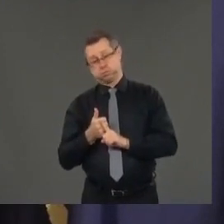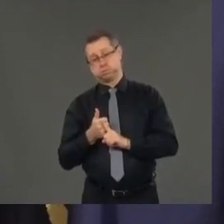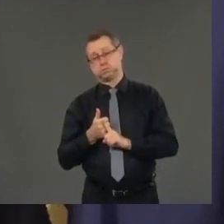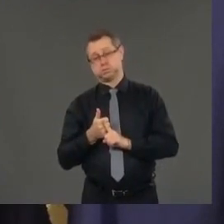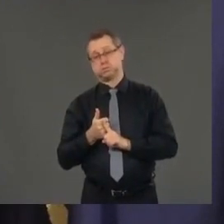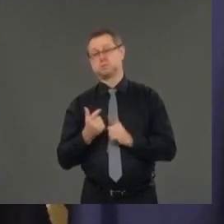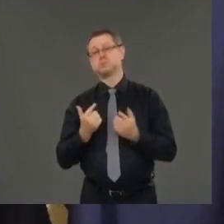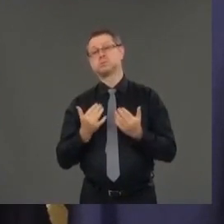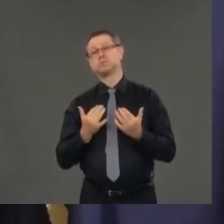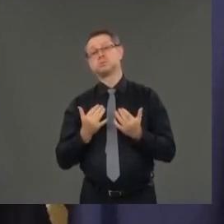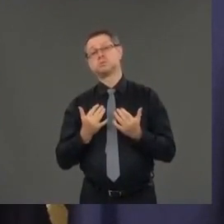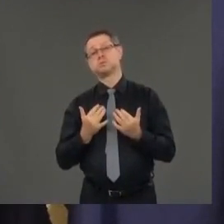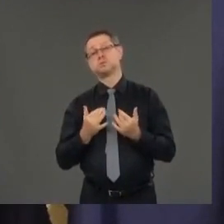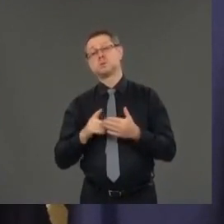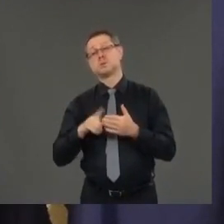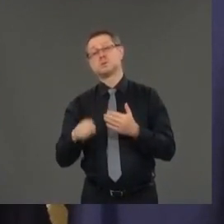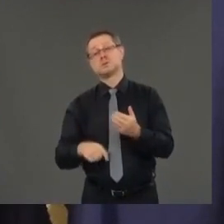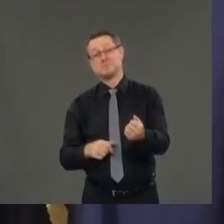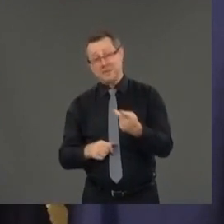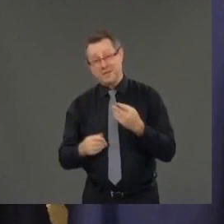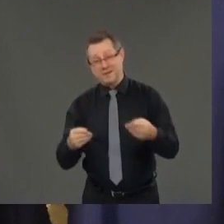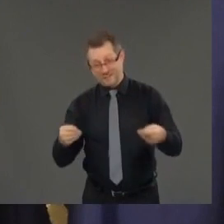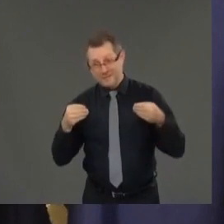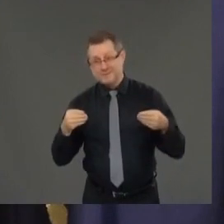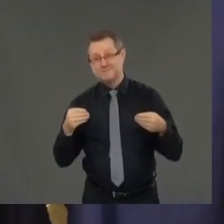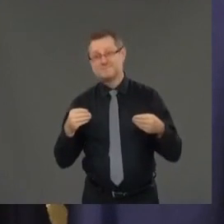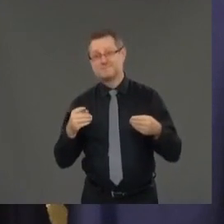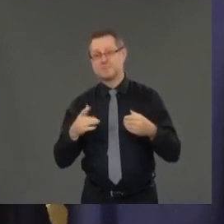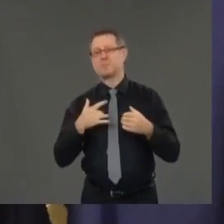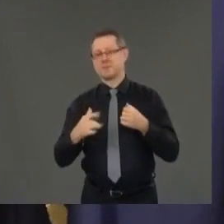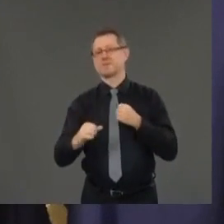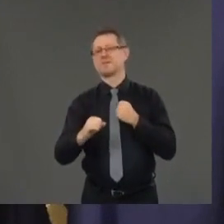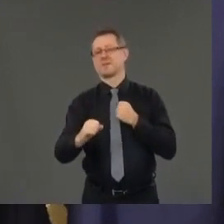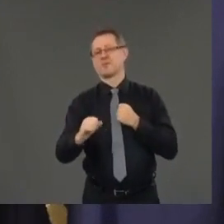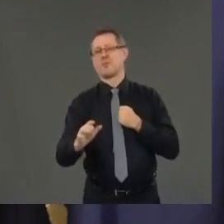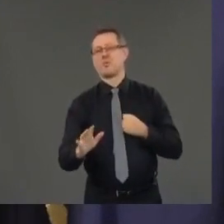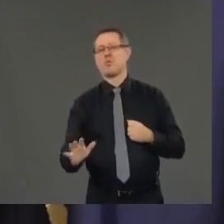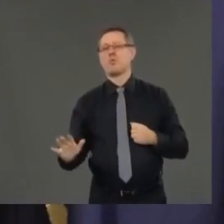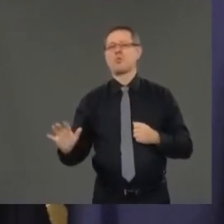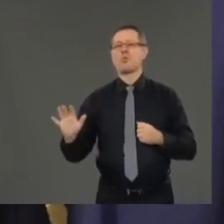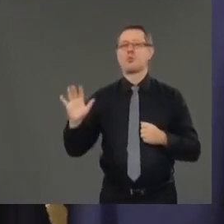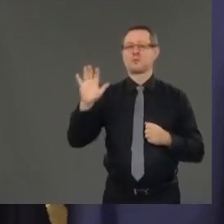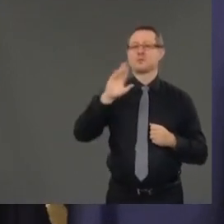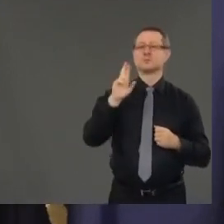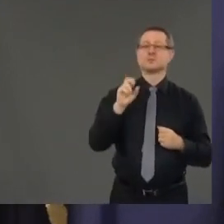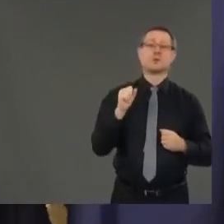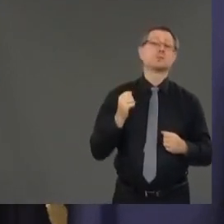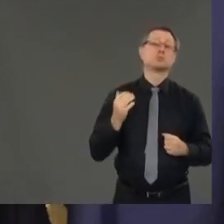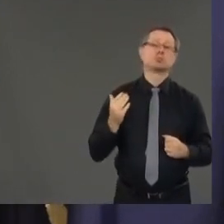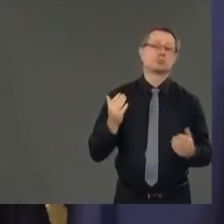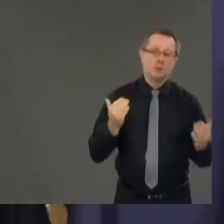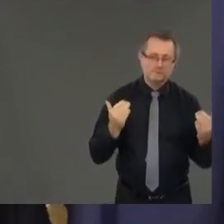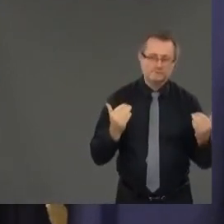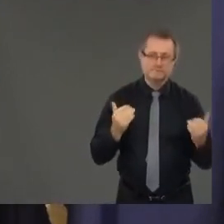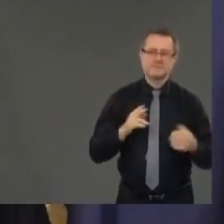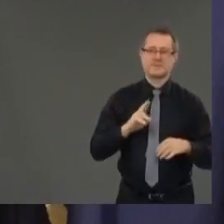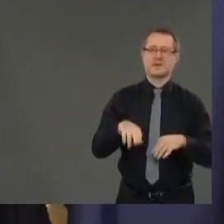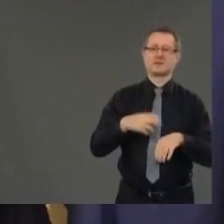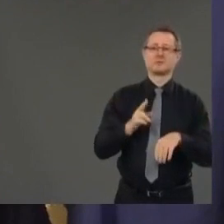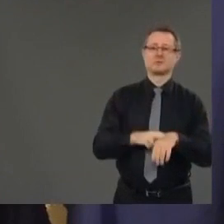THE TESTING, THE AMOUNT OF TIME TO GET BACK A TEST IS GOING UP ACROSS THE COUNTRY.